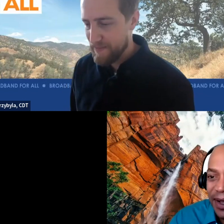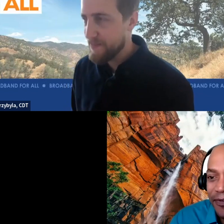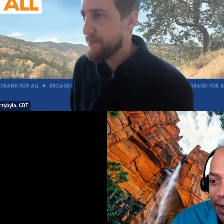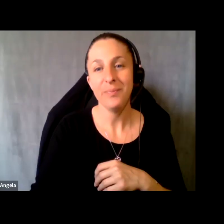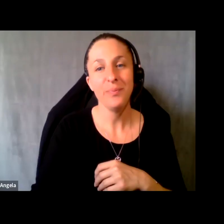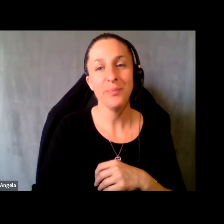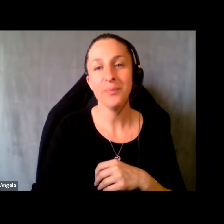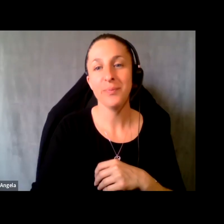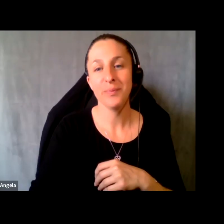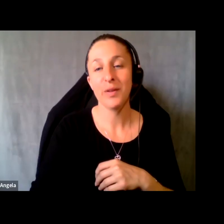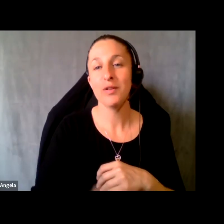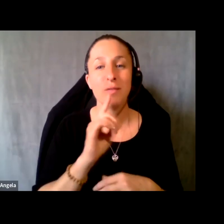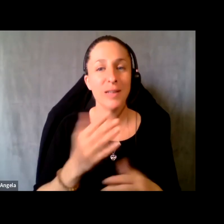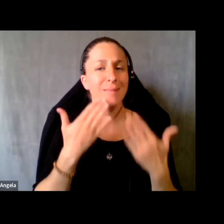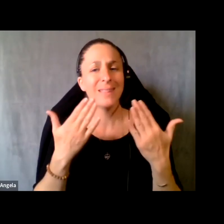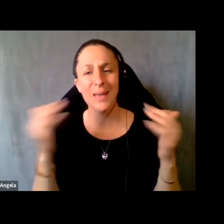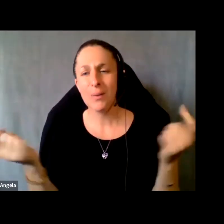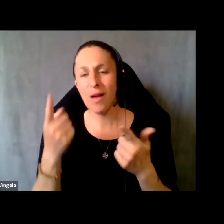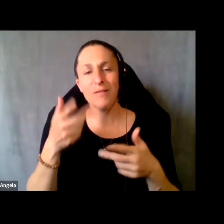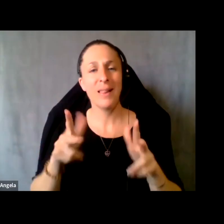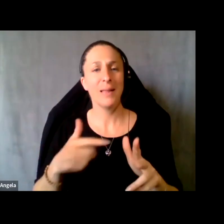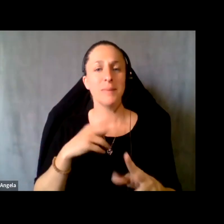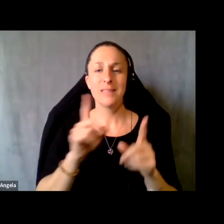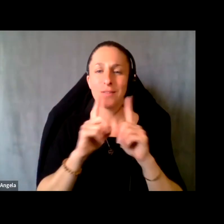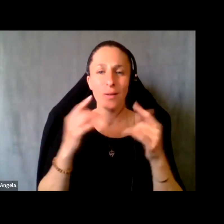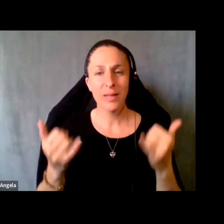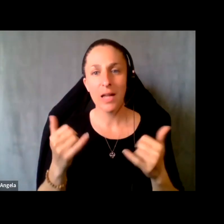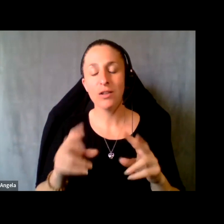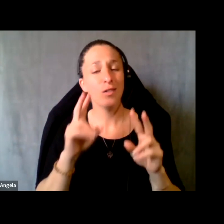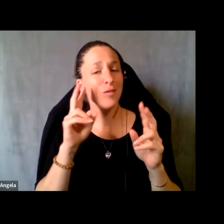you all for allowing me to come out and speak today. Really look for any opportunities to